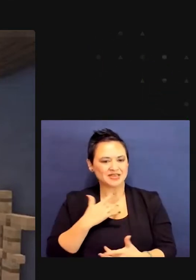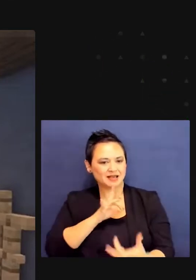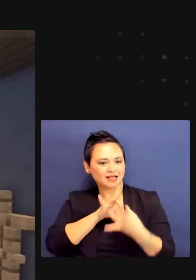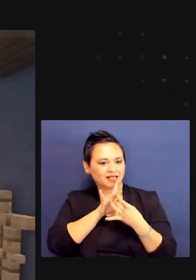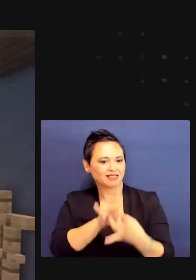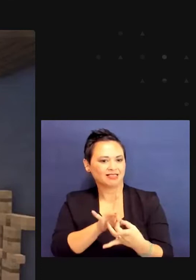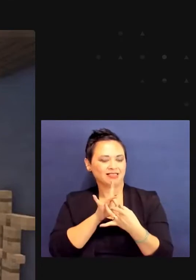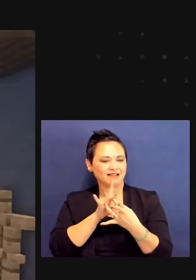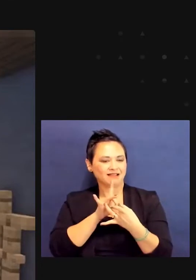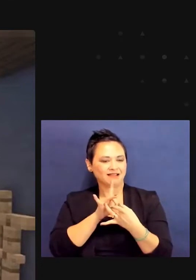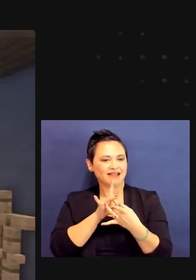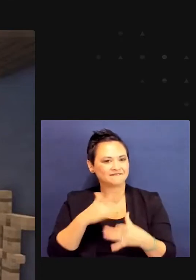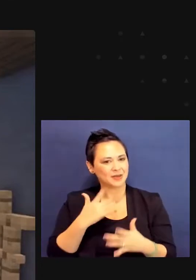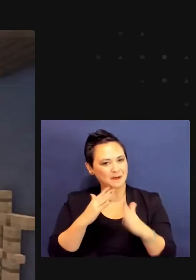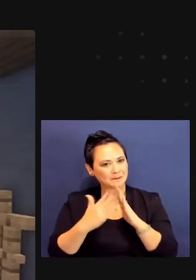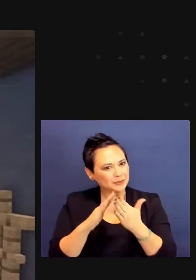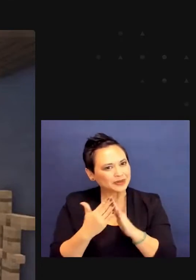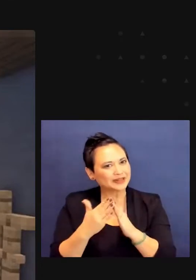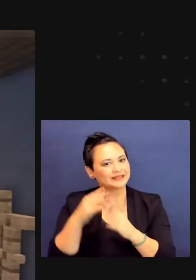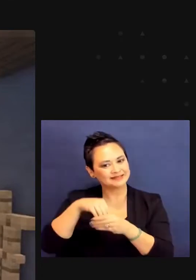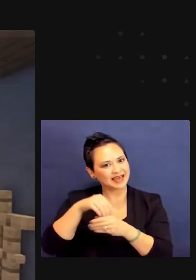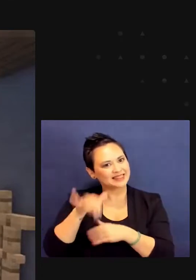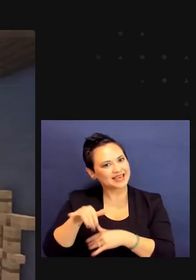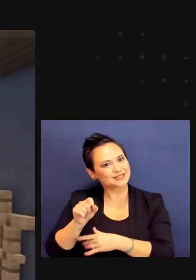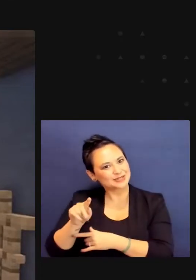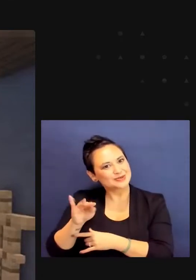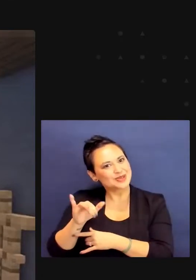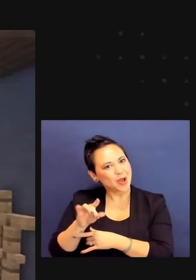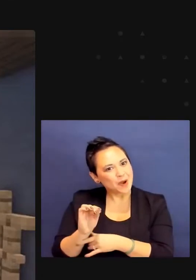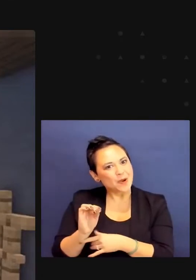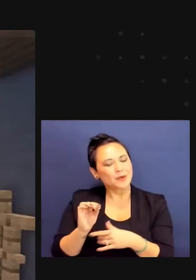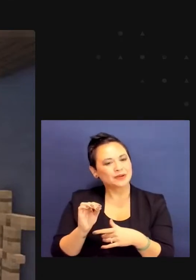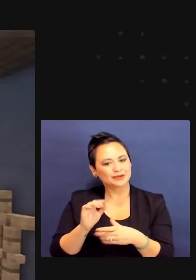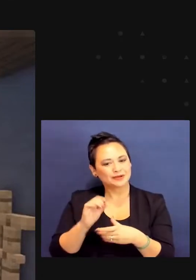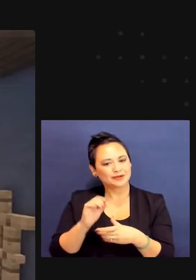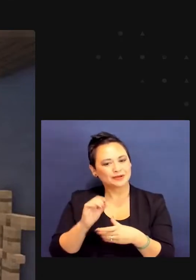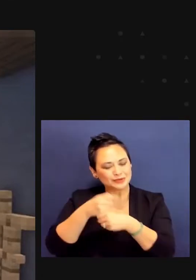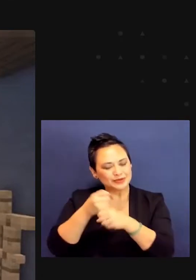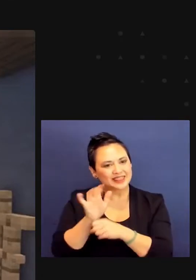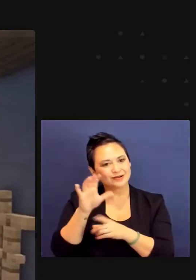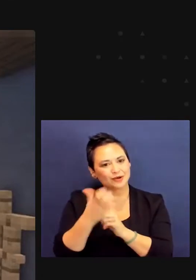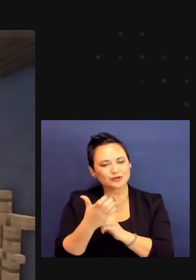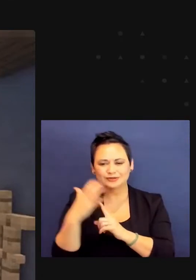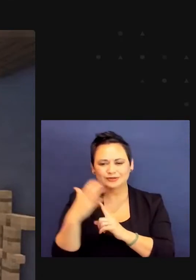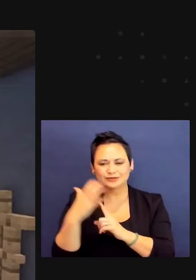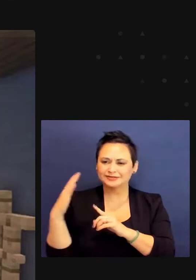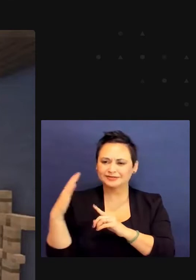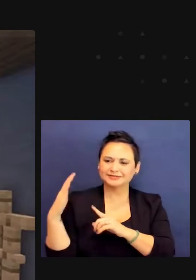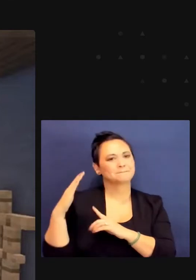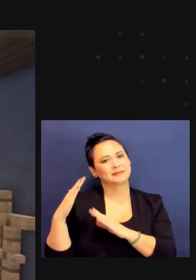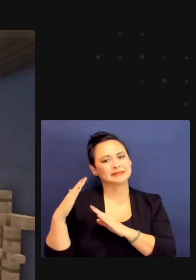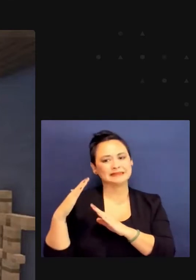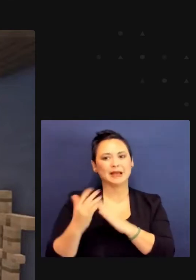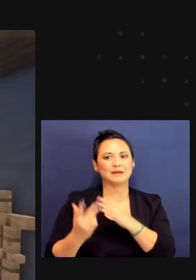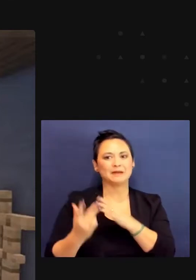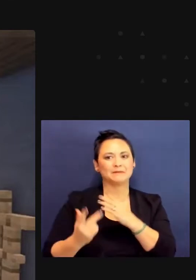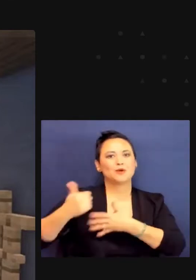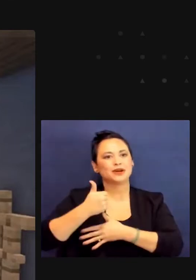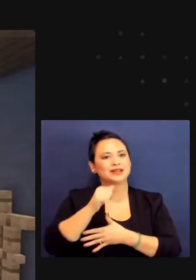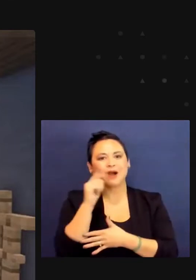And that creating that culture is a top priority for everyone in the studio, not just our leadership team, not just the members of underrepresented groups